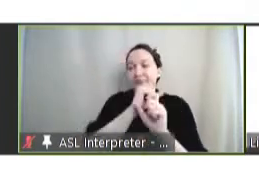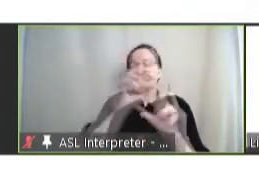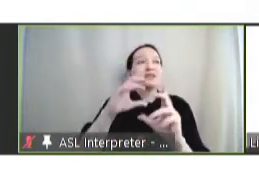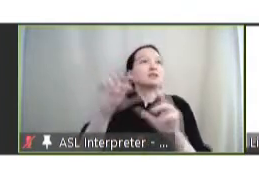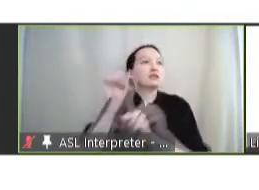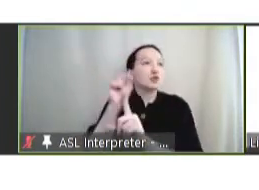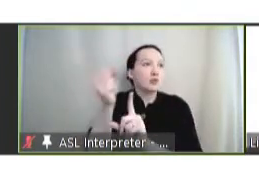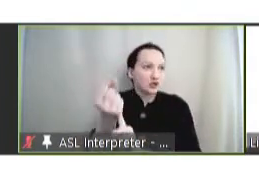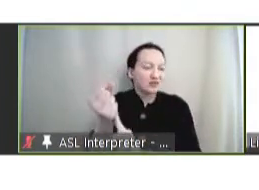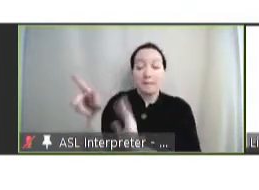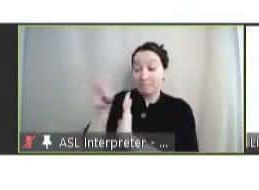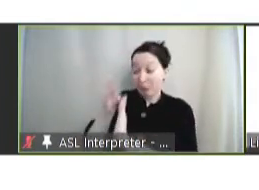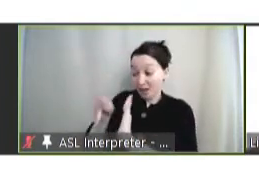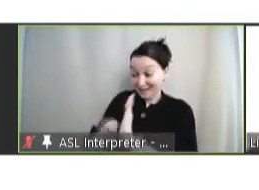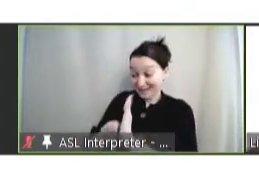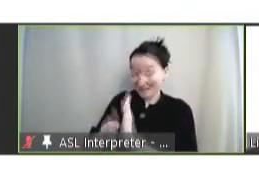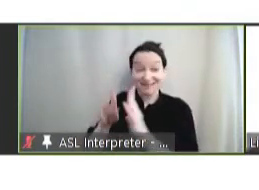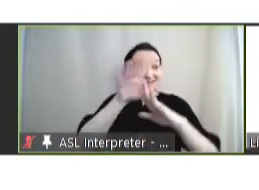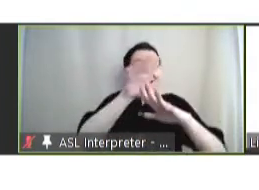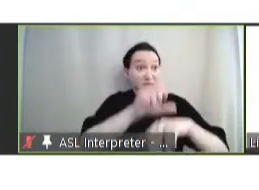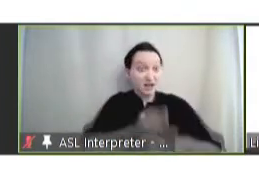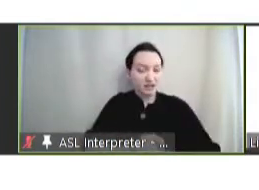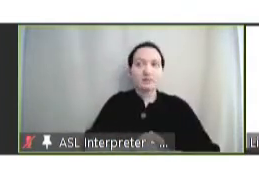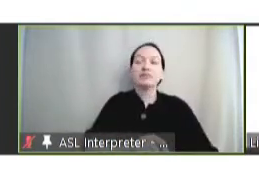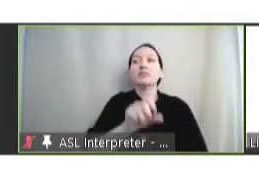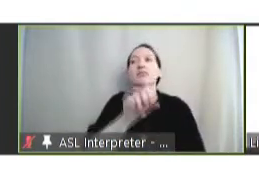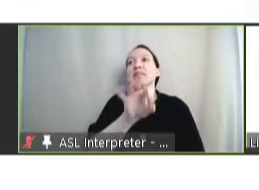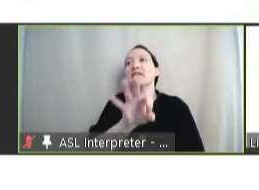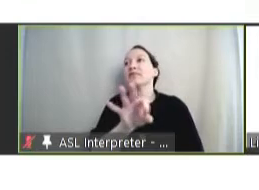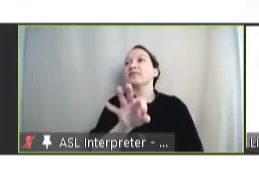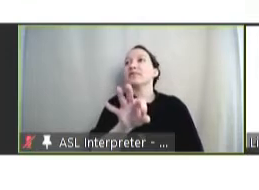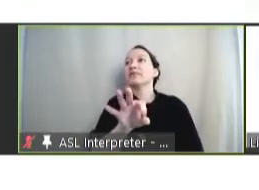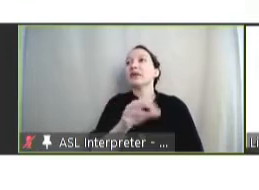policies or practices, you know, even if they're unintended that way,